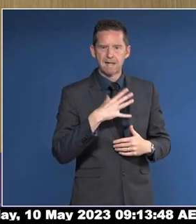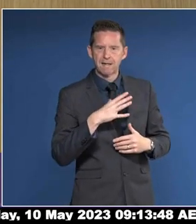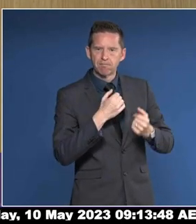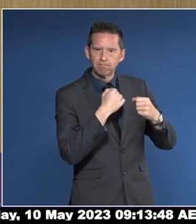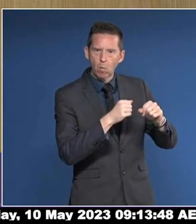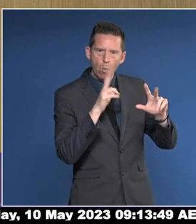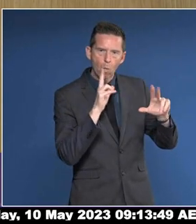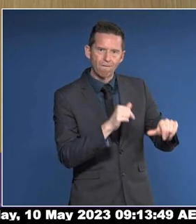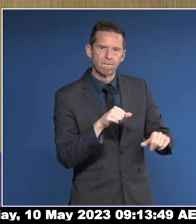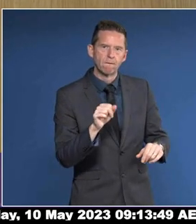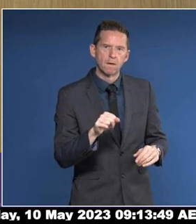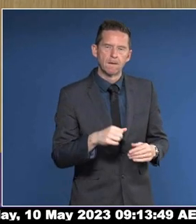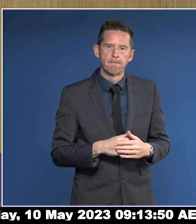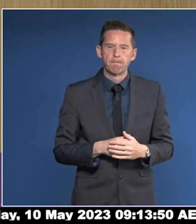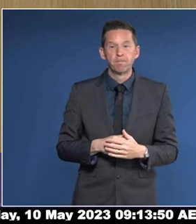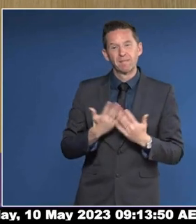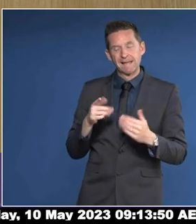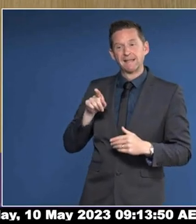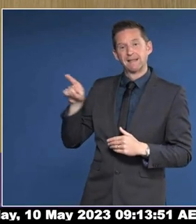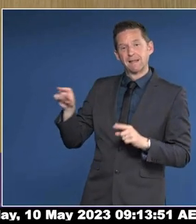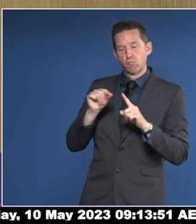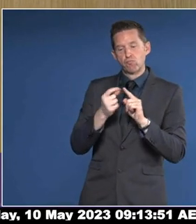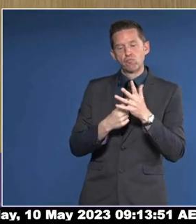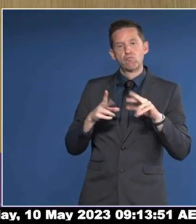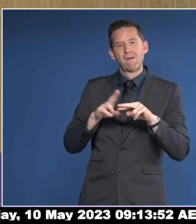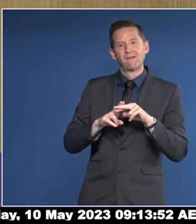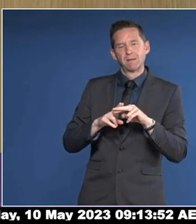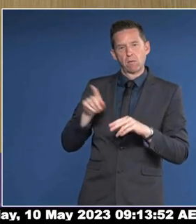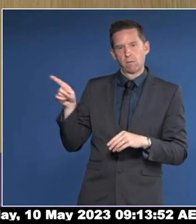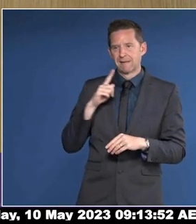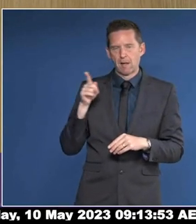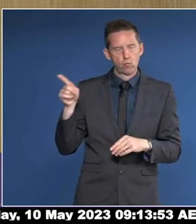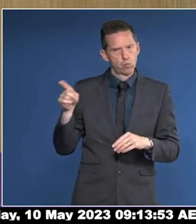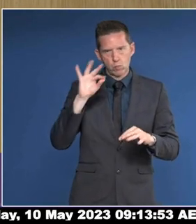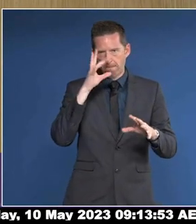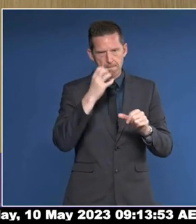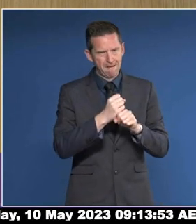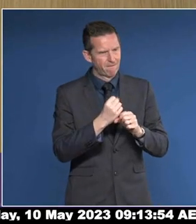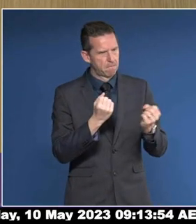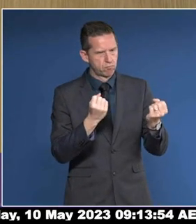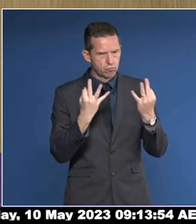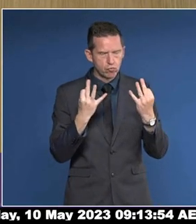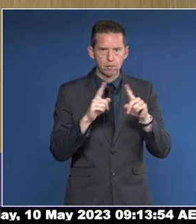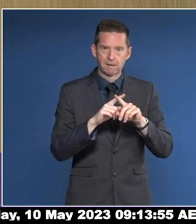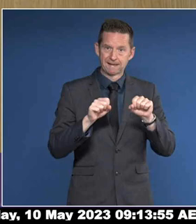Commission that he was not aware of any systemically funded evidence-based child